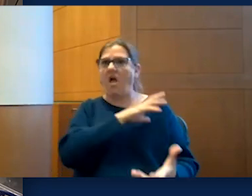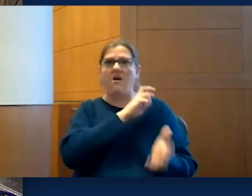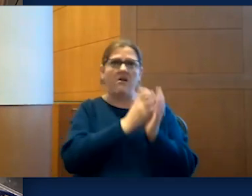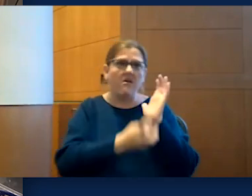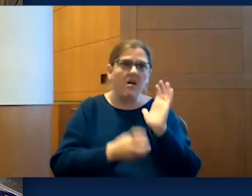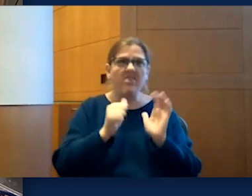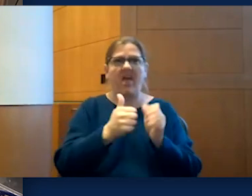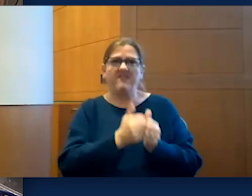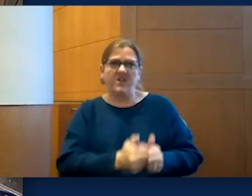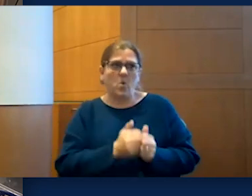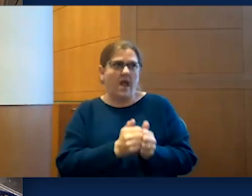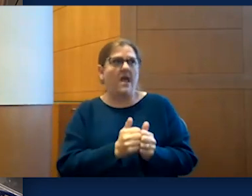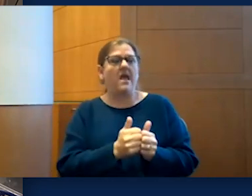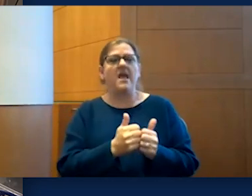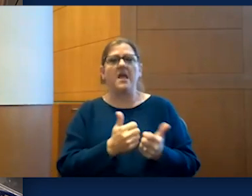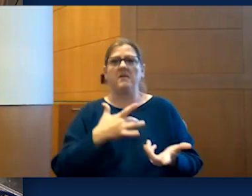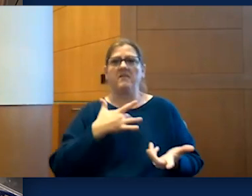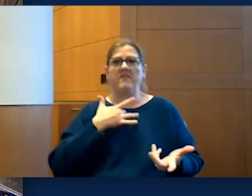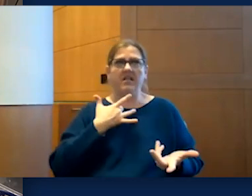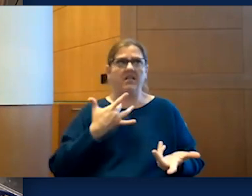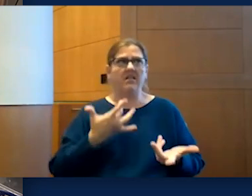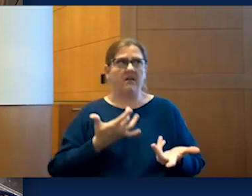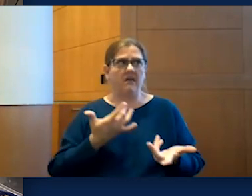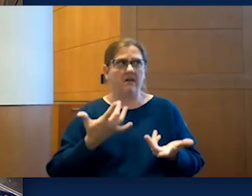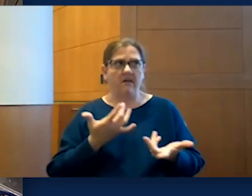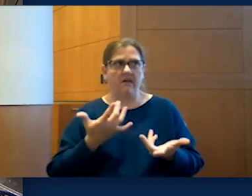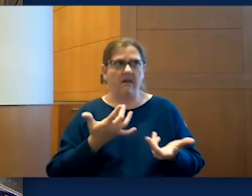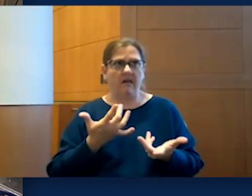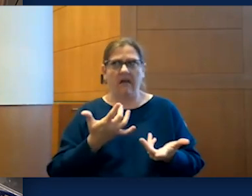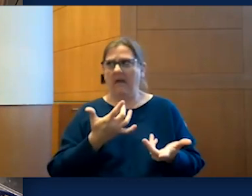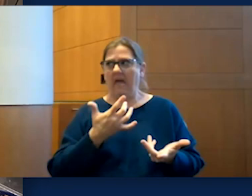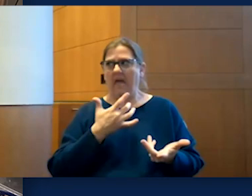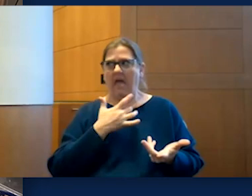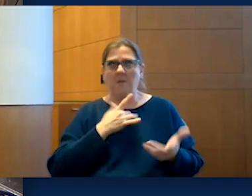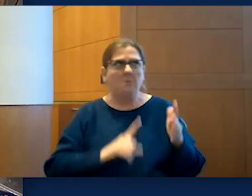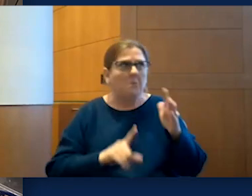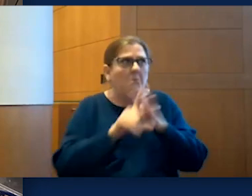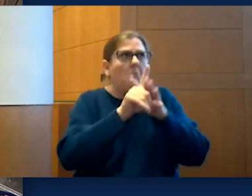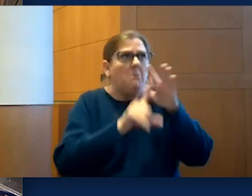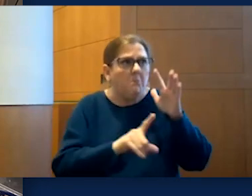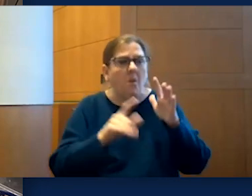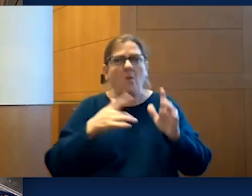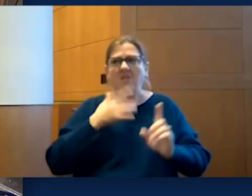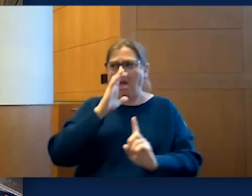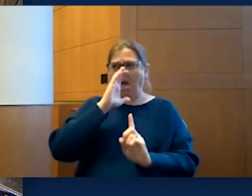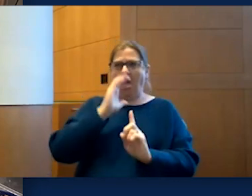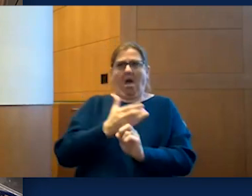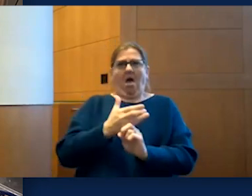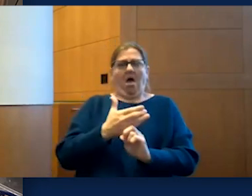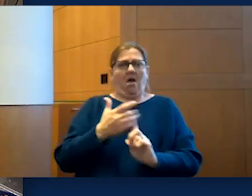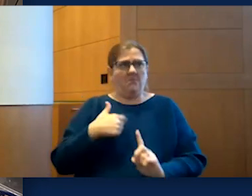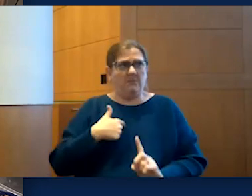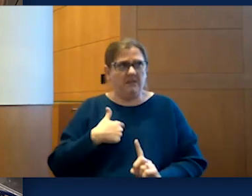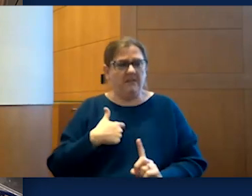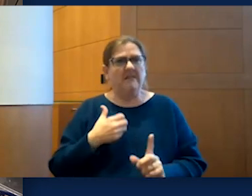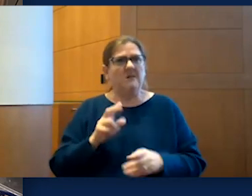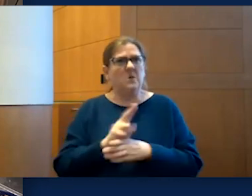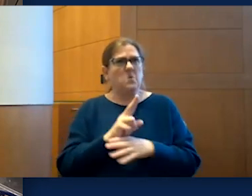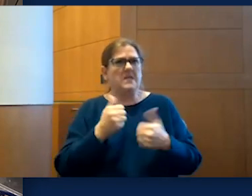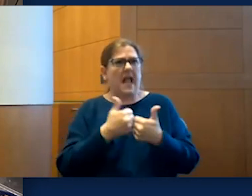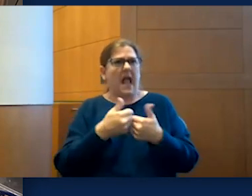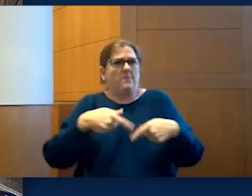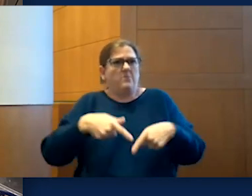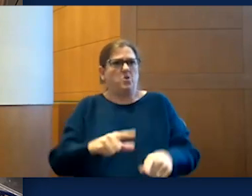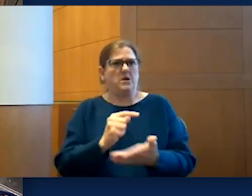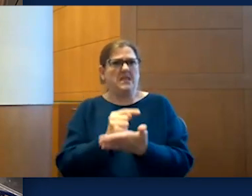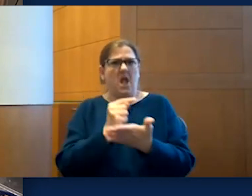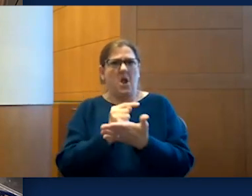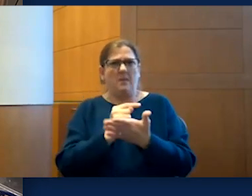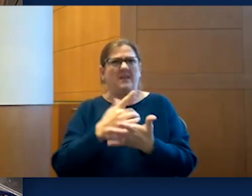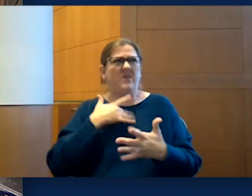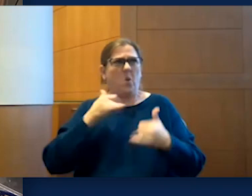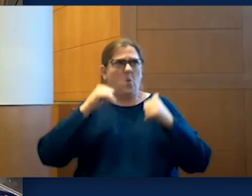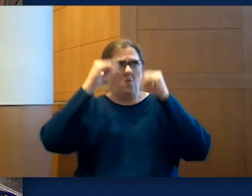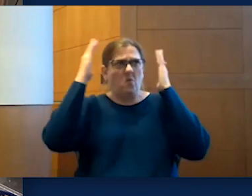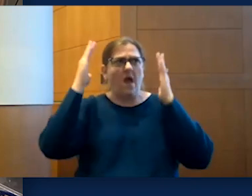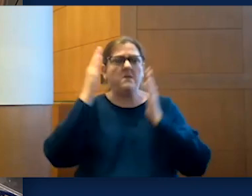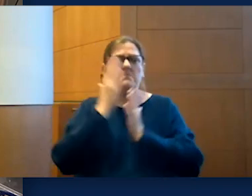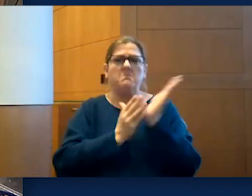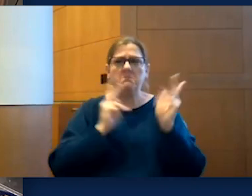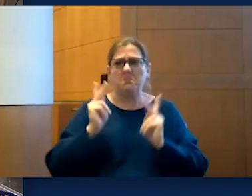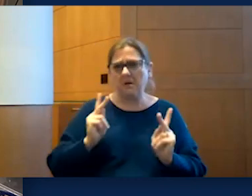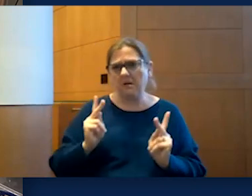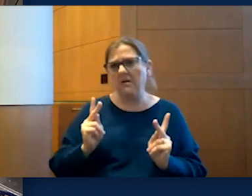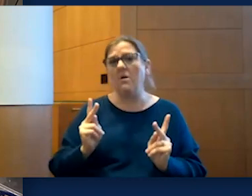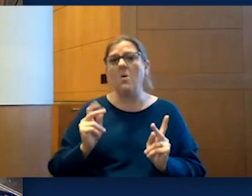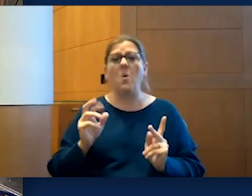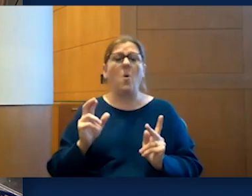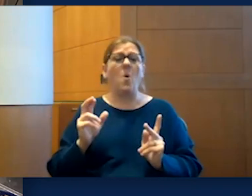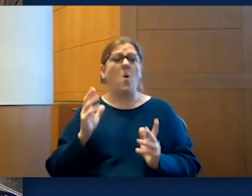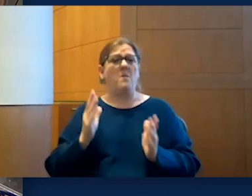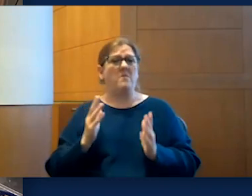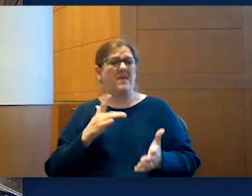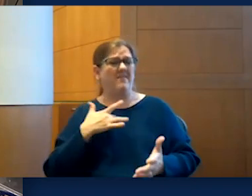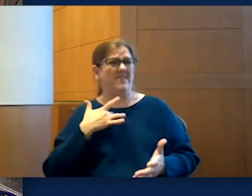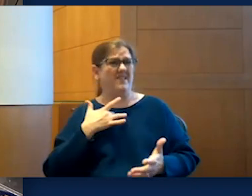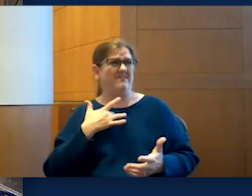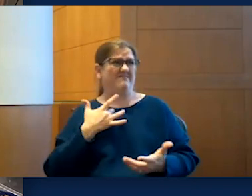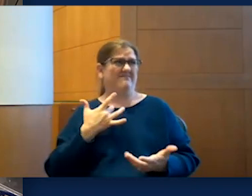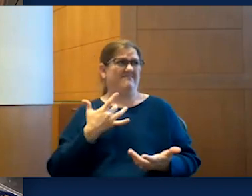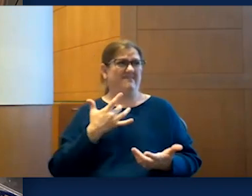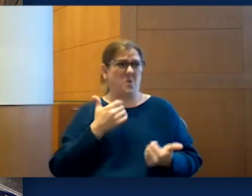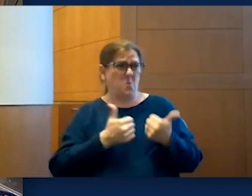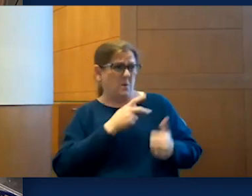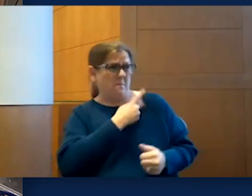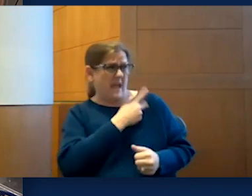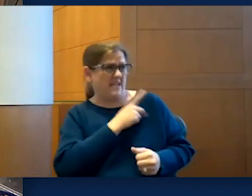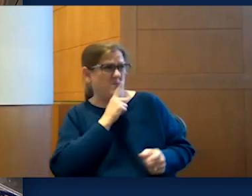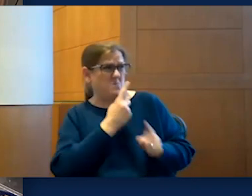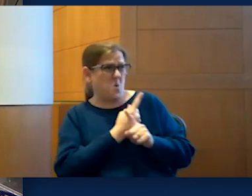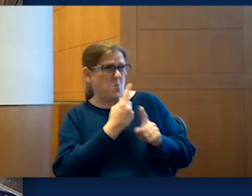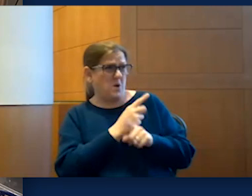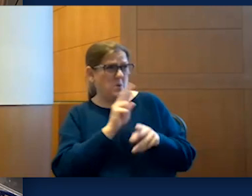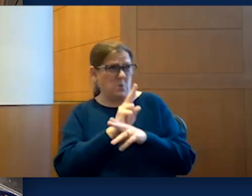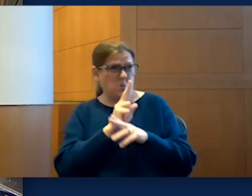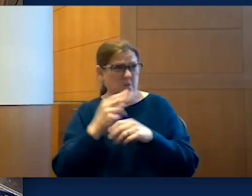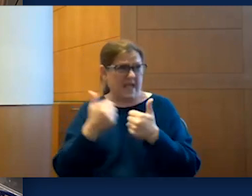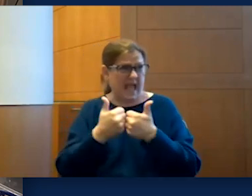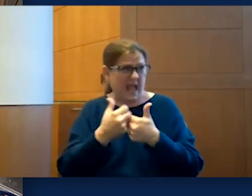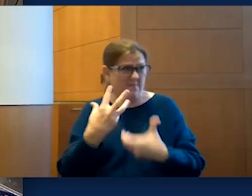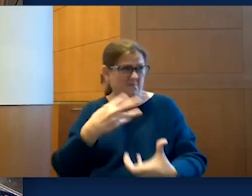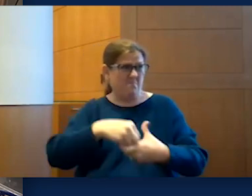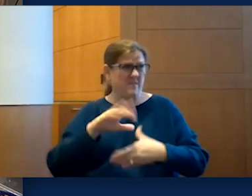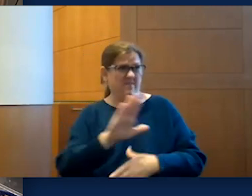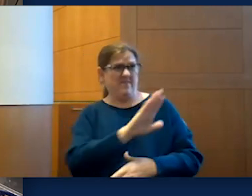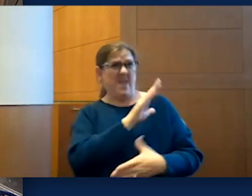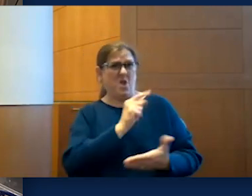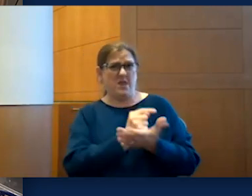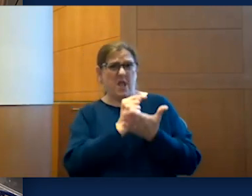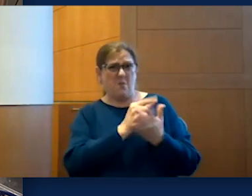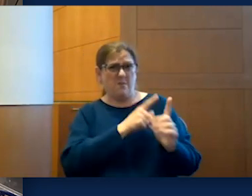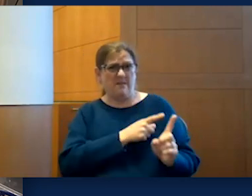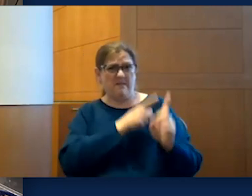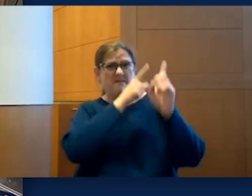So I can understand how it could be kind of overwhelming and like if you don't play video games to feel like, oh, well, I'm kind of a -- I'm an intruder, it's imposter syndrome, utilizing games within the therapy session could be kind of daunting. And so also it might be hard to figure out which patients would be appropriate to utilize gaming as part of a therapeutic session.